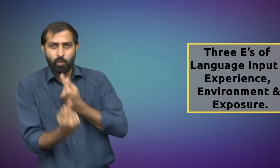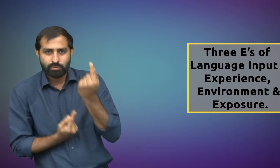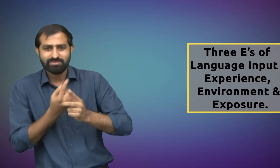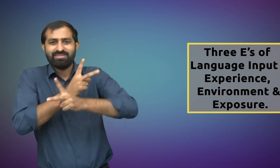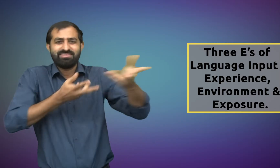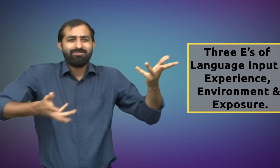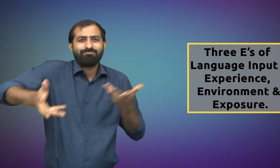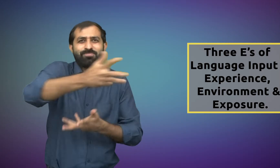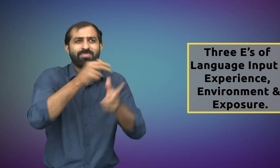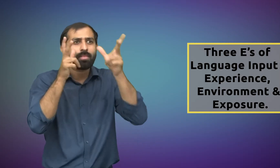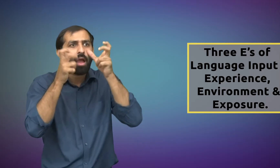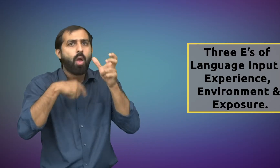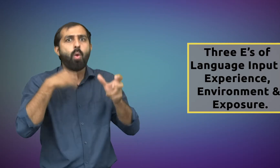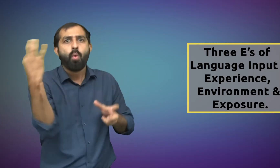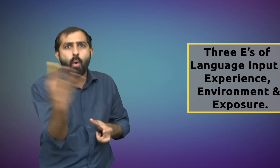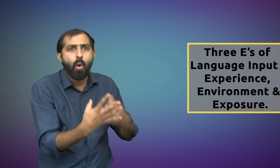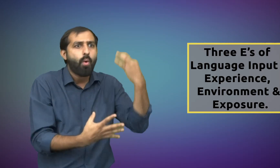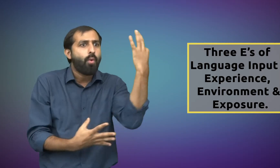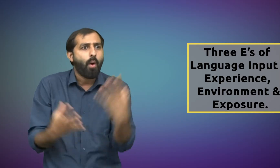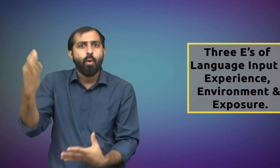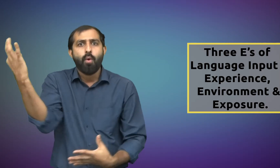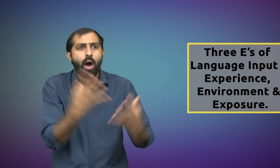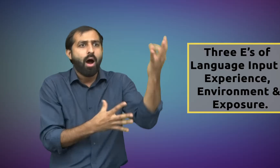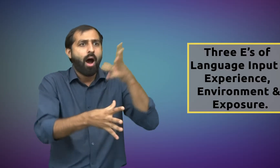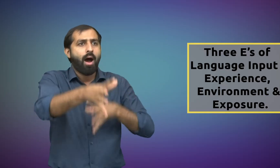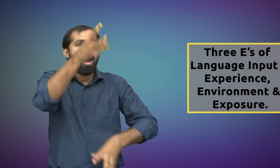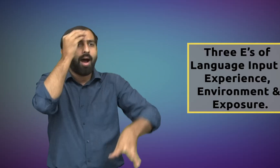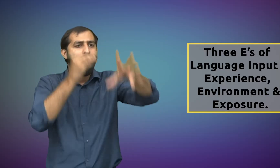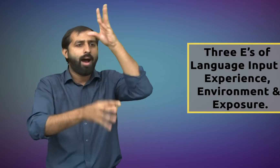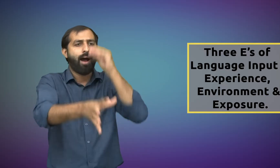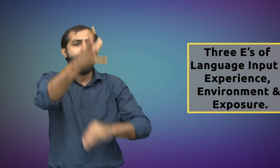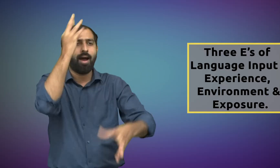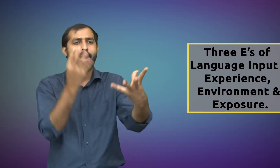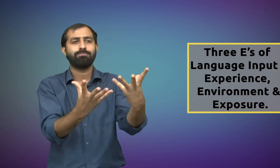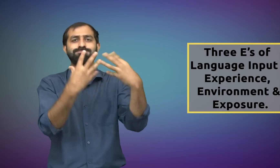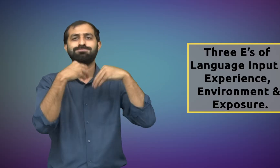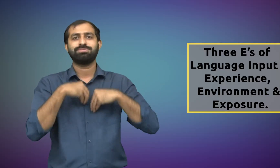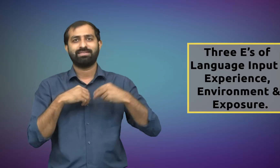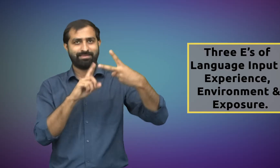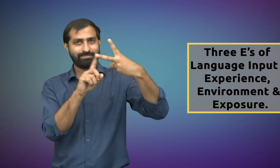From there, they get the input of new language vocabulary.